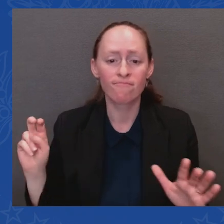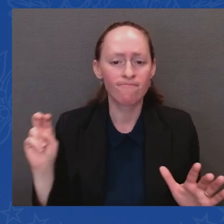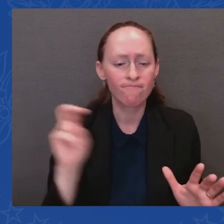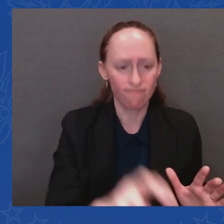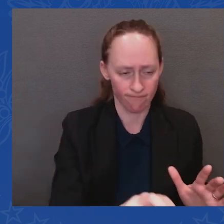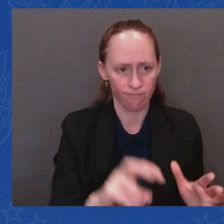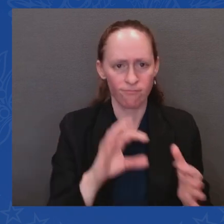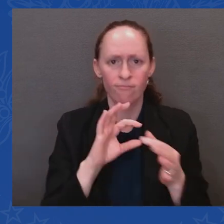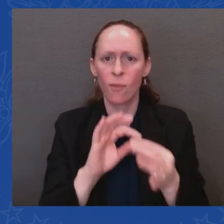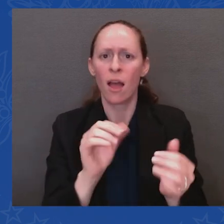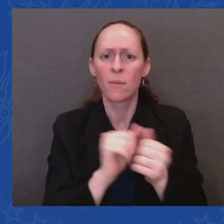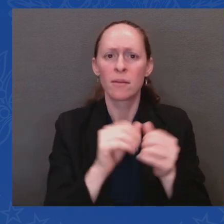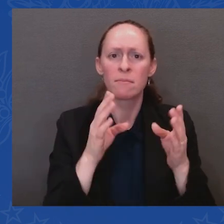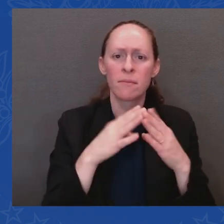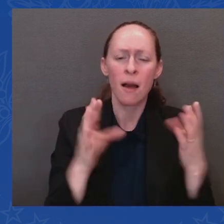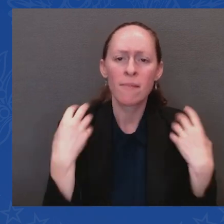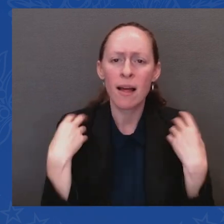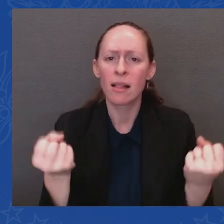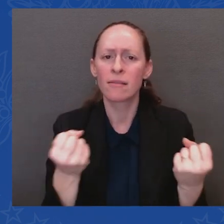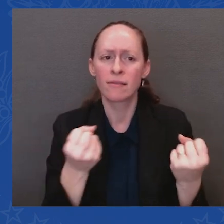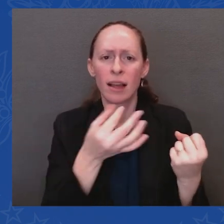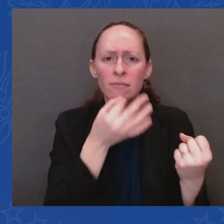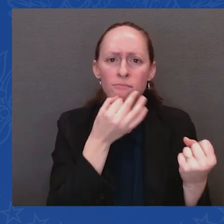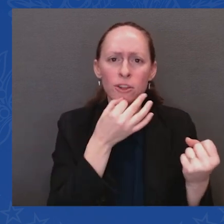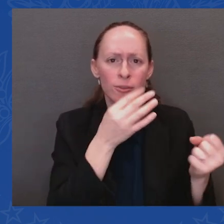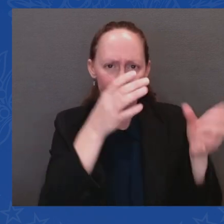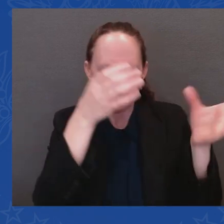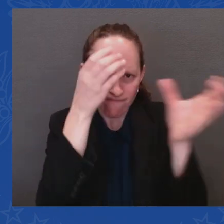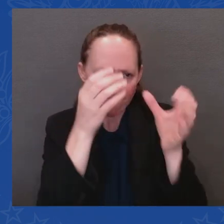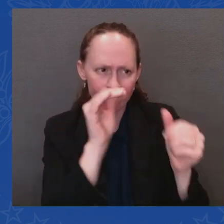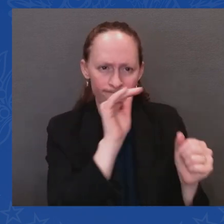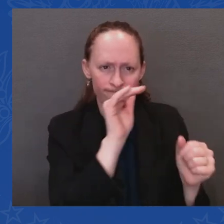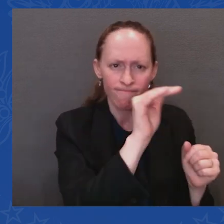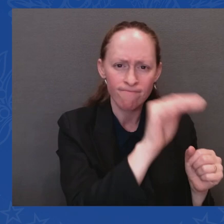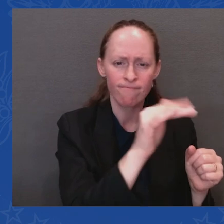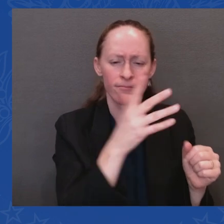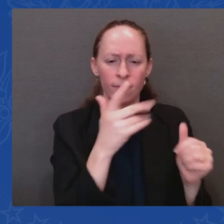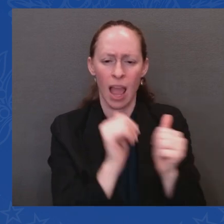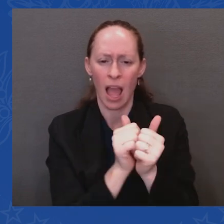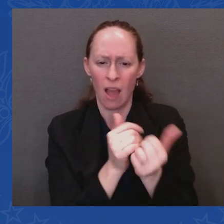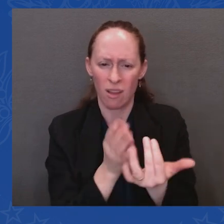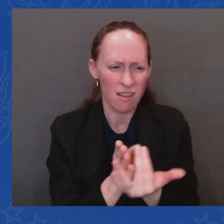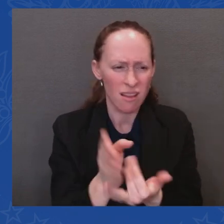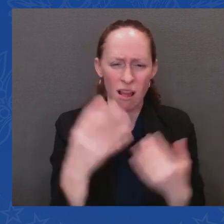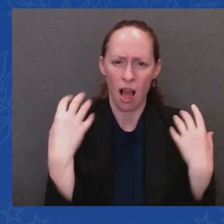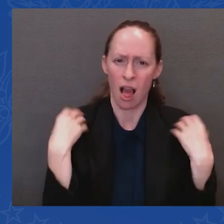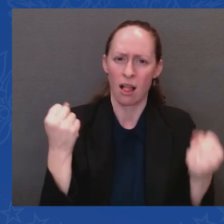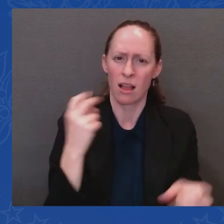and VSO leader supporting veterans in higher education. Veterans like Daniel Martin,